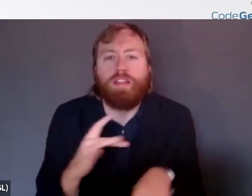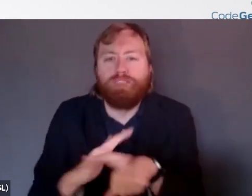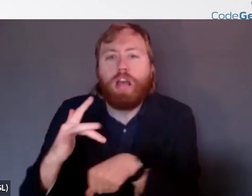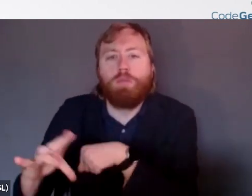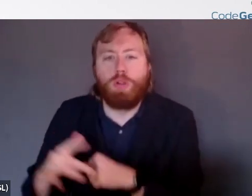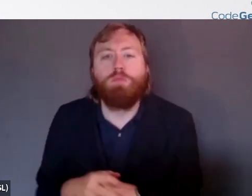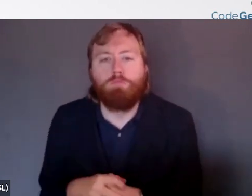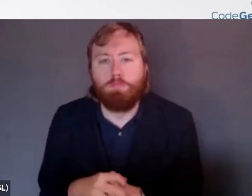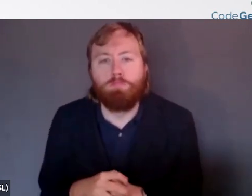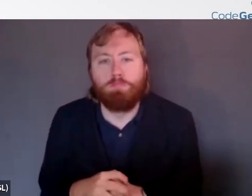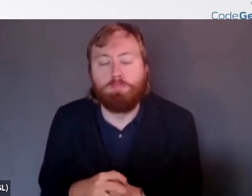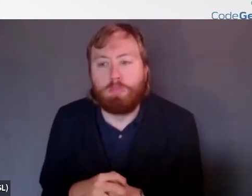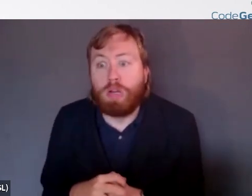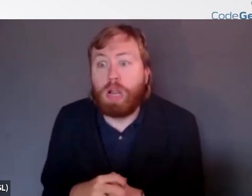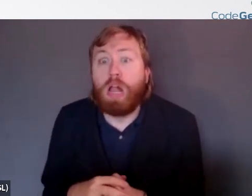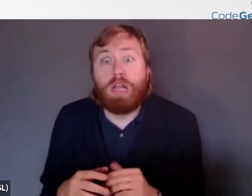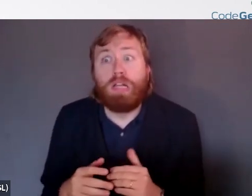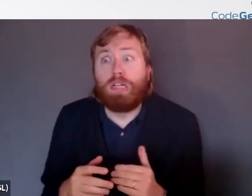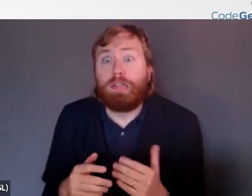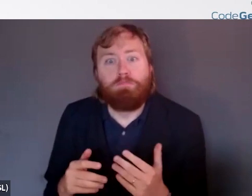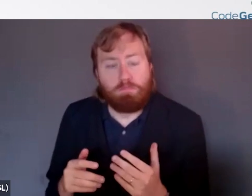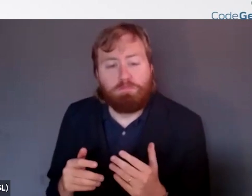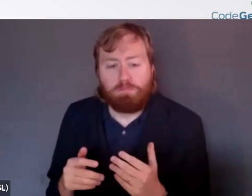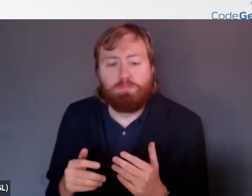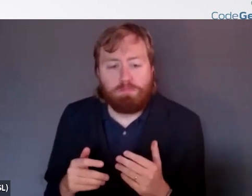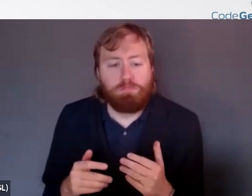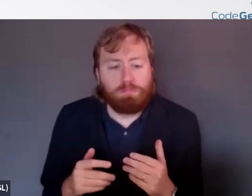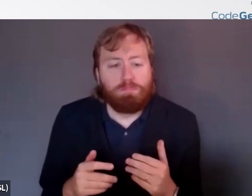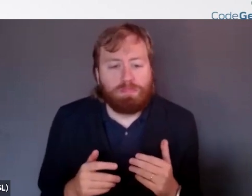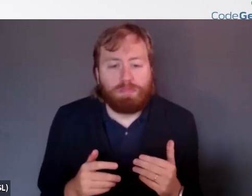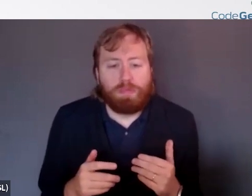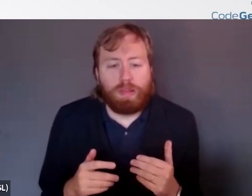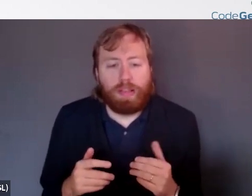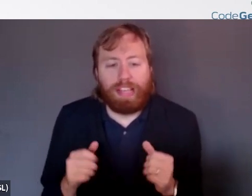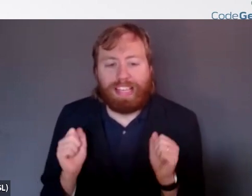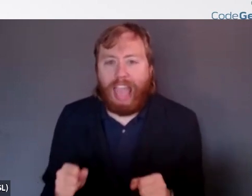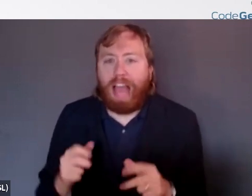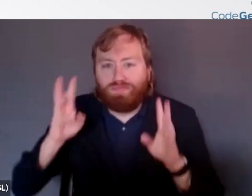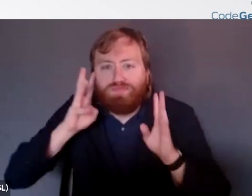and you can keep an interesting and appealing site